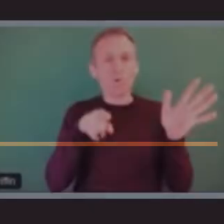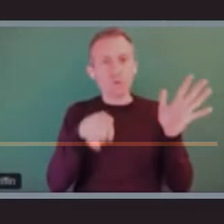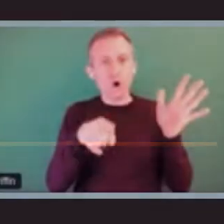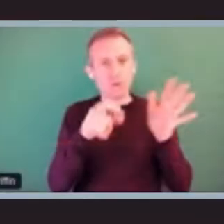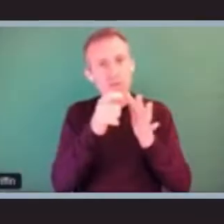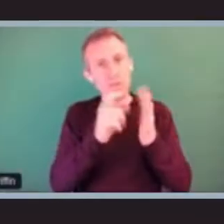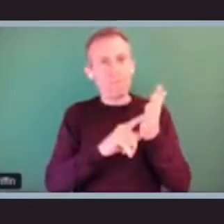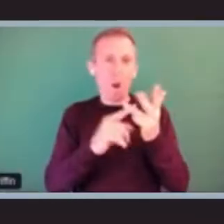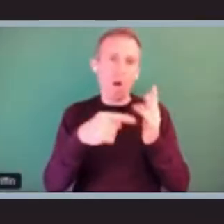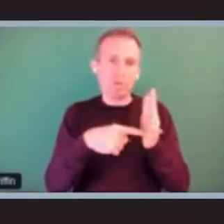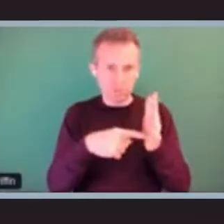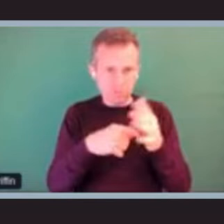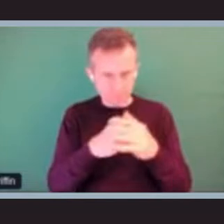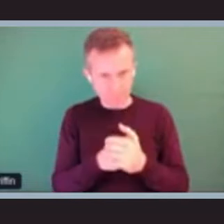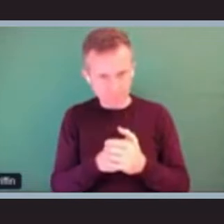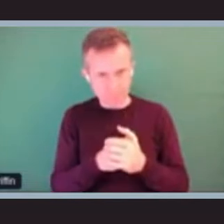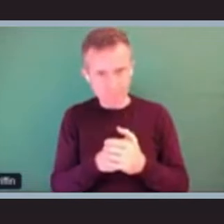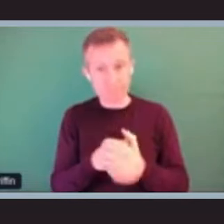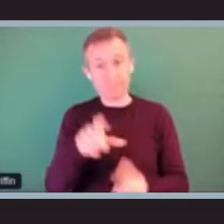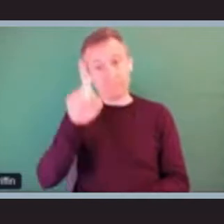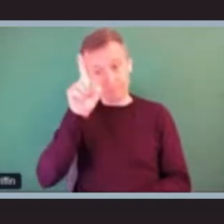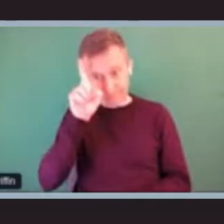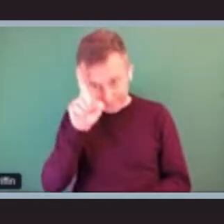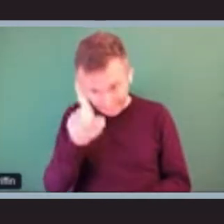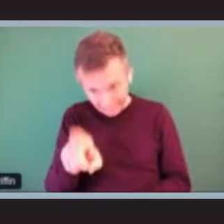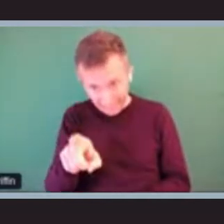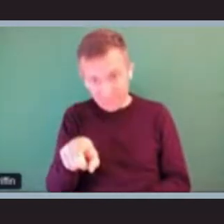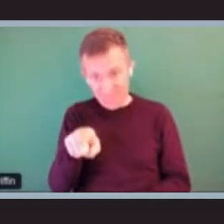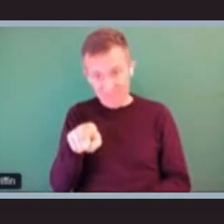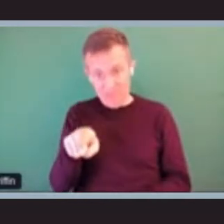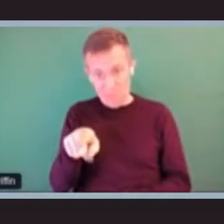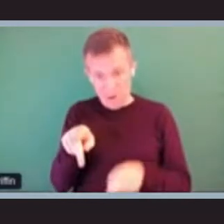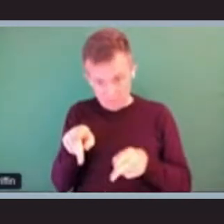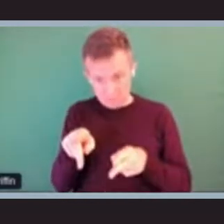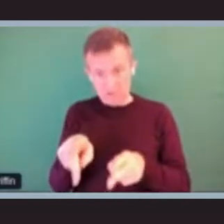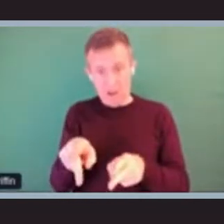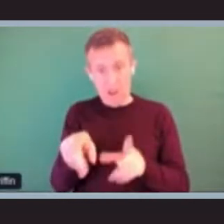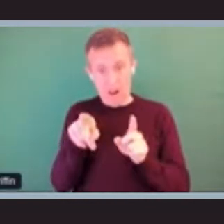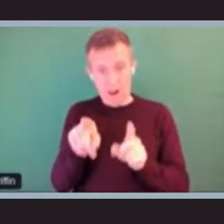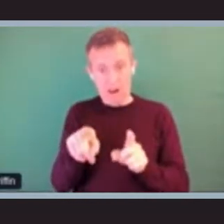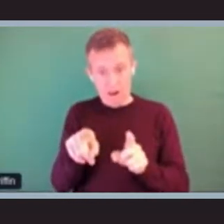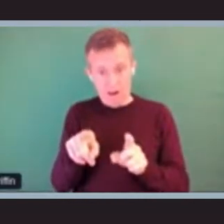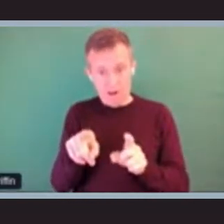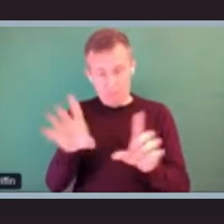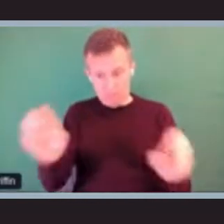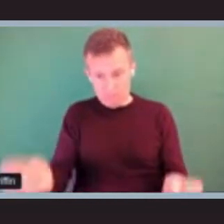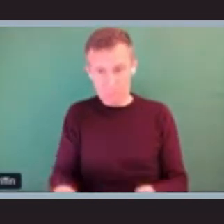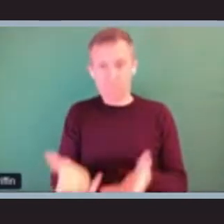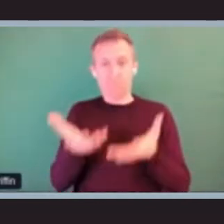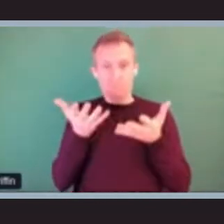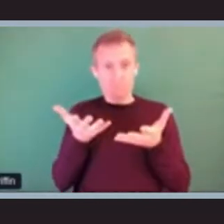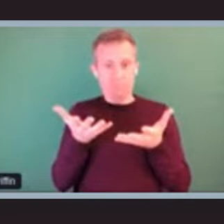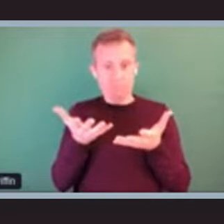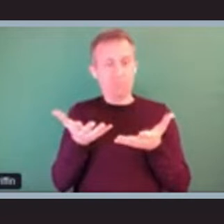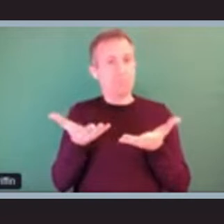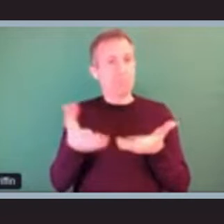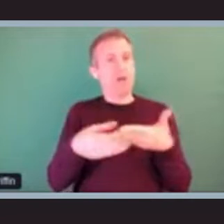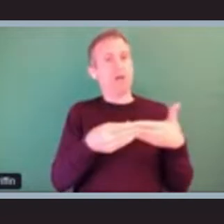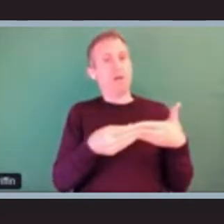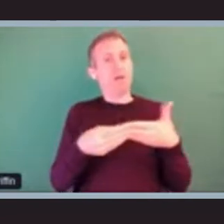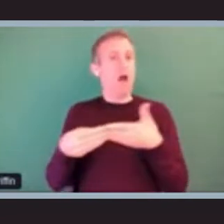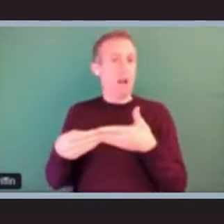When you select an image type, Described provides an overall set of guidance,